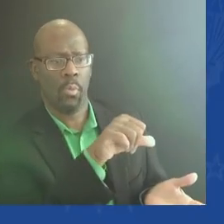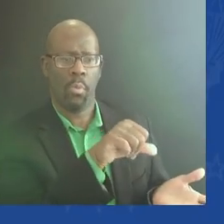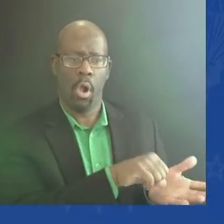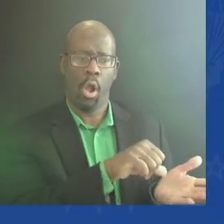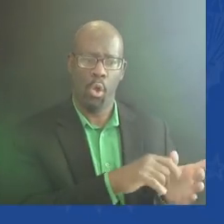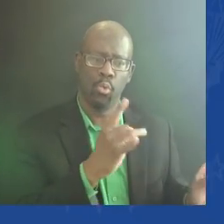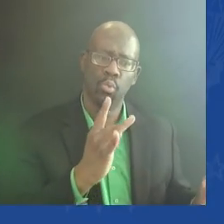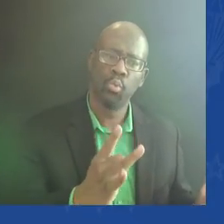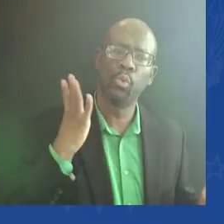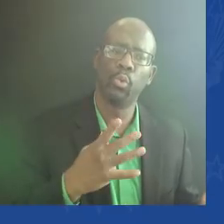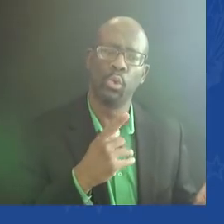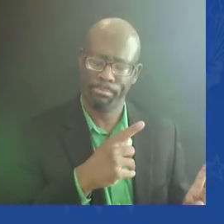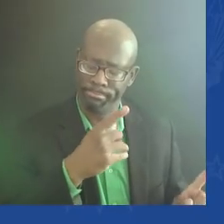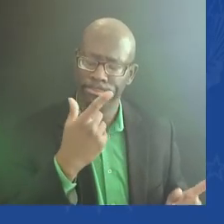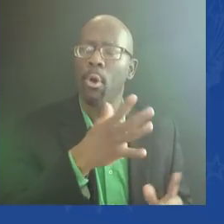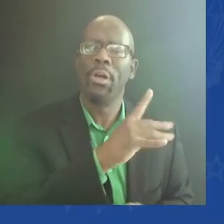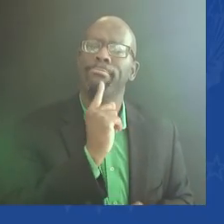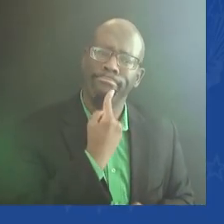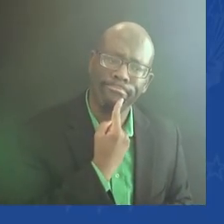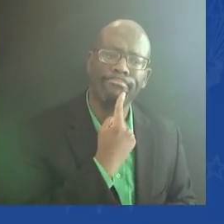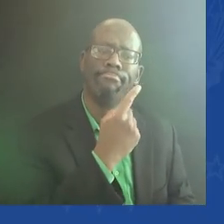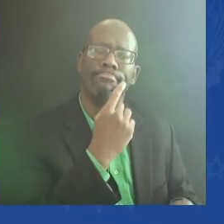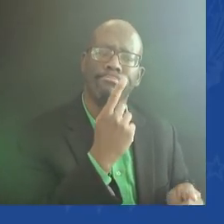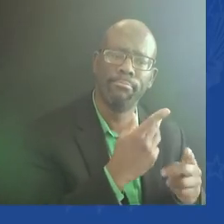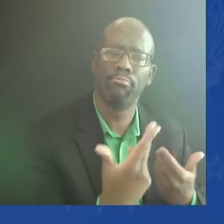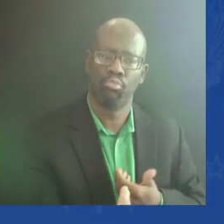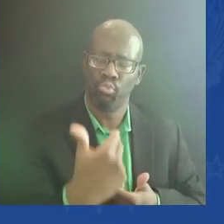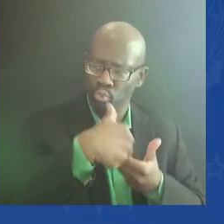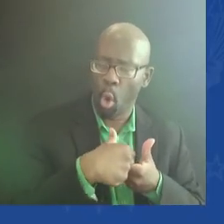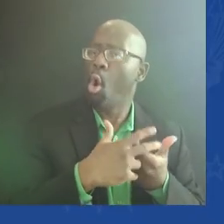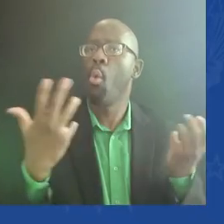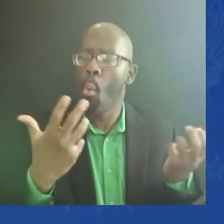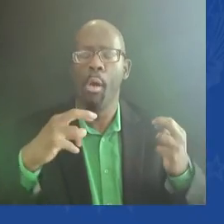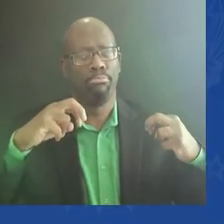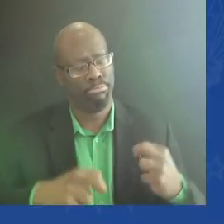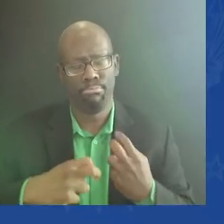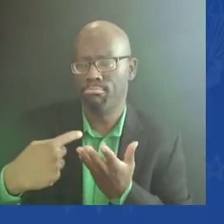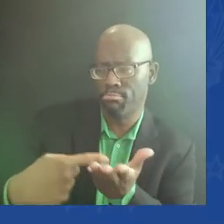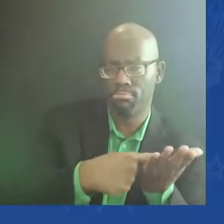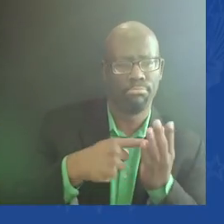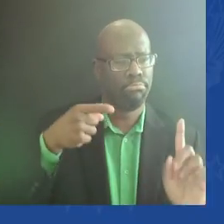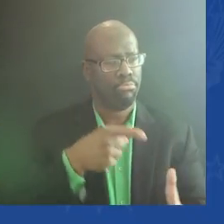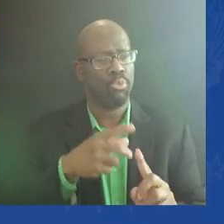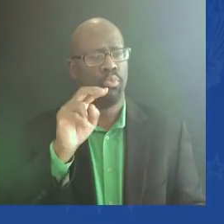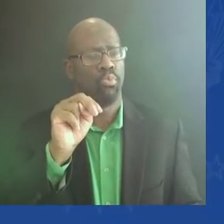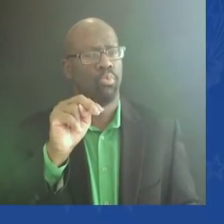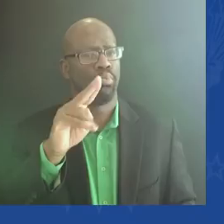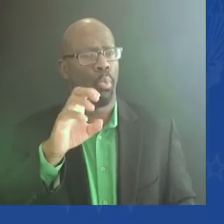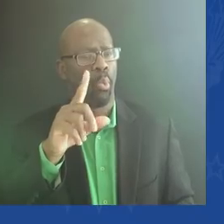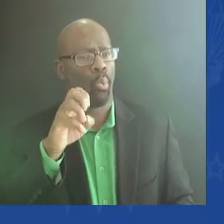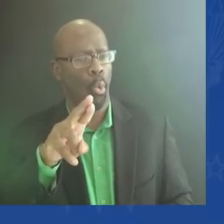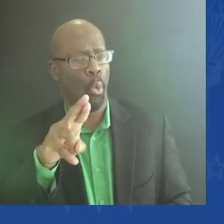as they have indicated they will do by the end of November? And what costs are you prepared to impose on Iran if it continues to carry out attacks